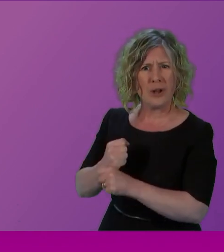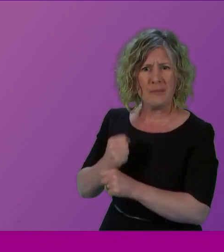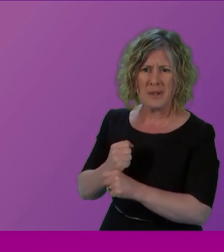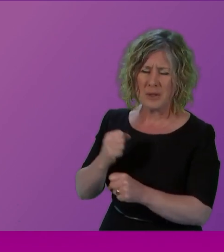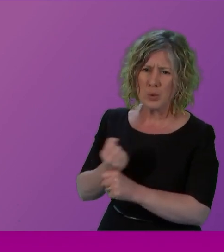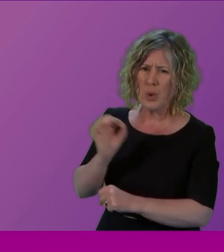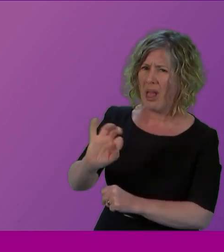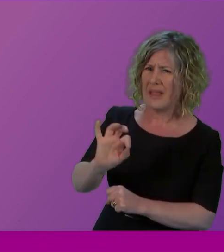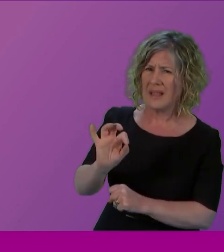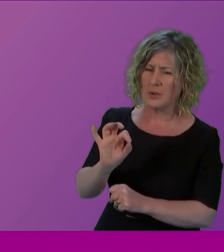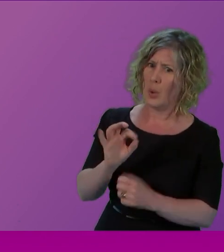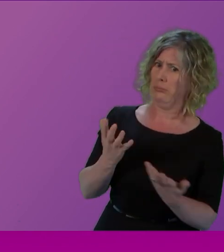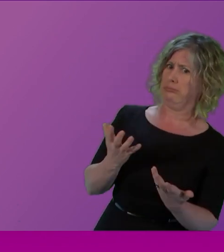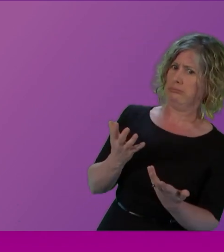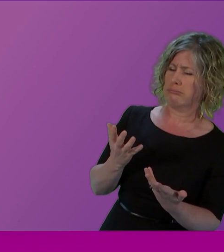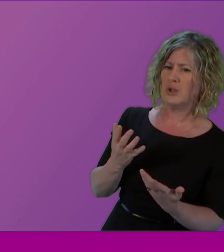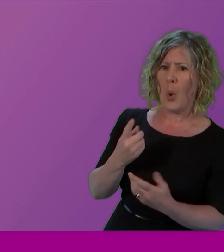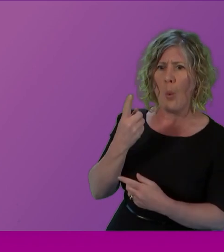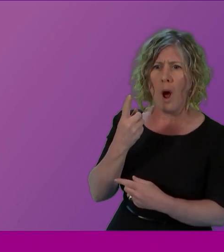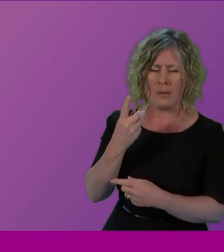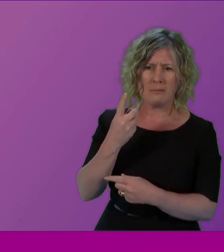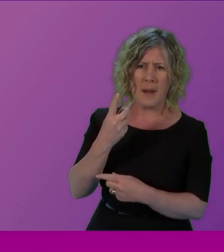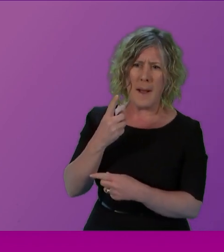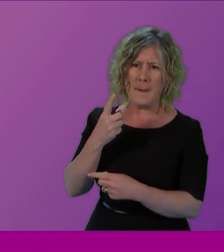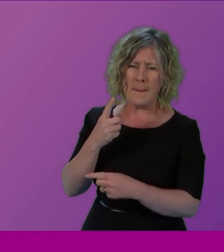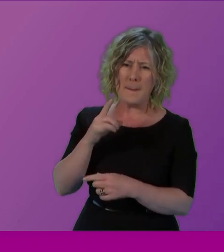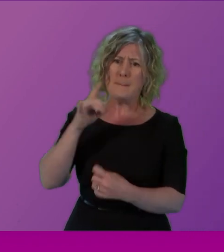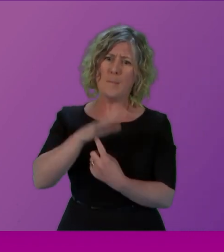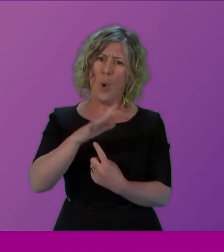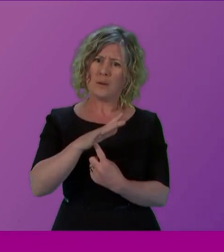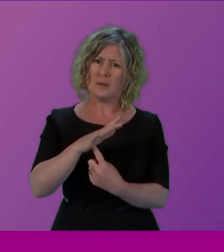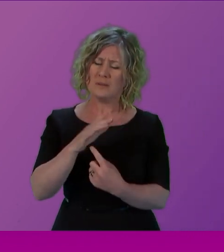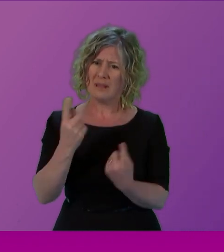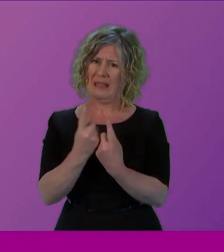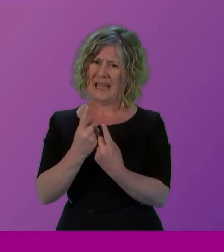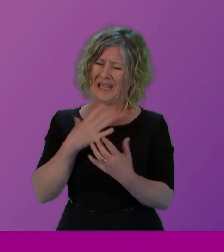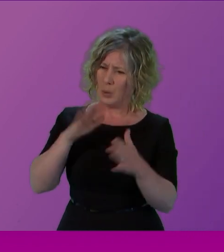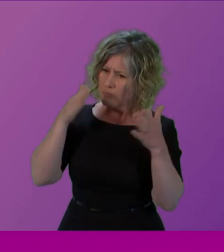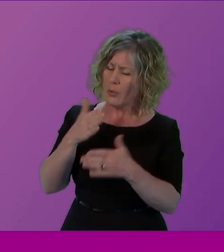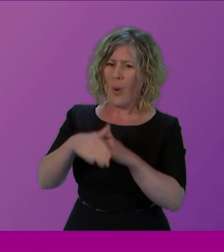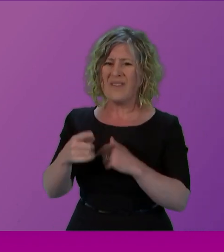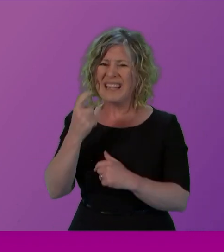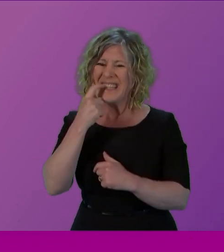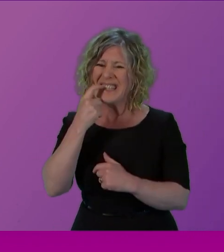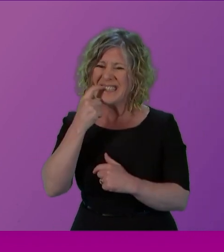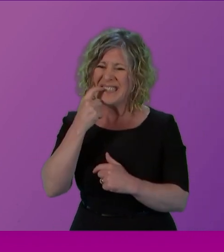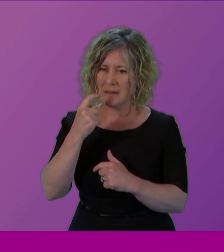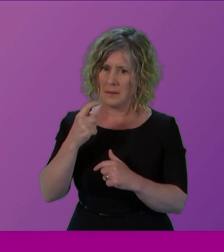One key part of our NHS is dentistry. Can the First Minister tell the chamber what proportion of dental practices are now refusing